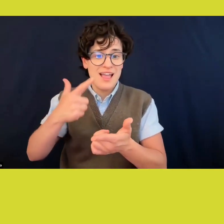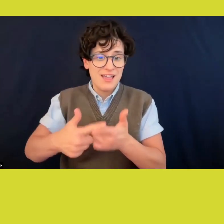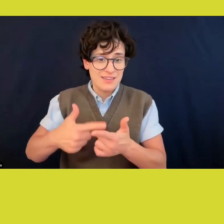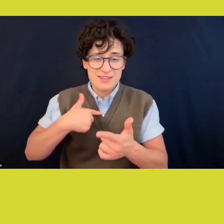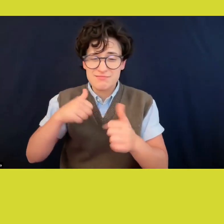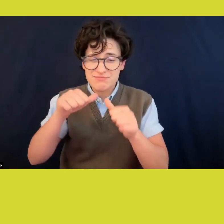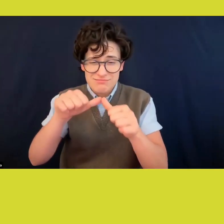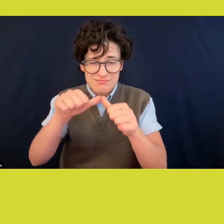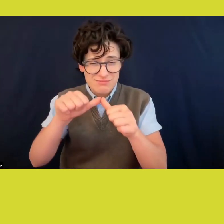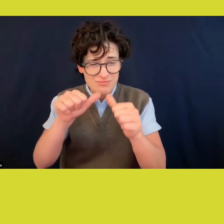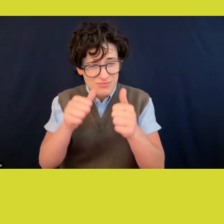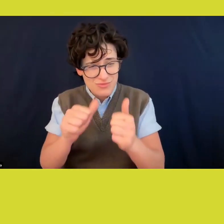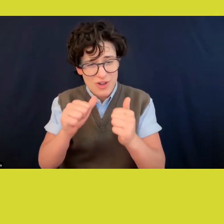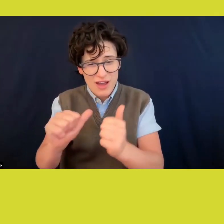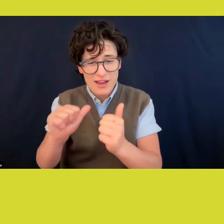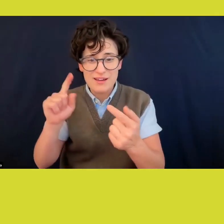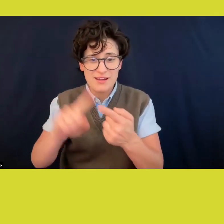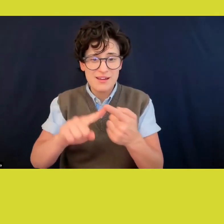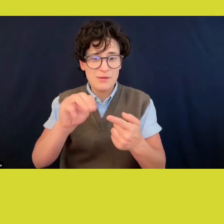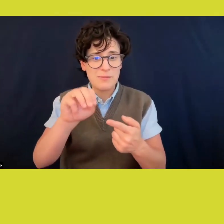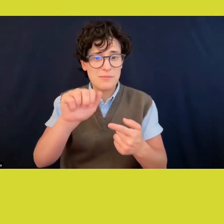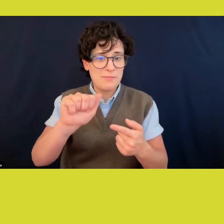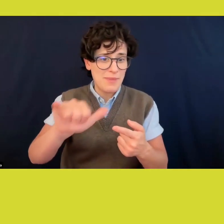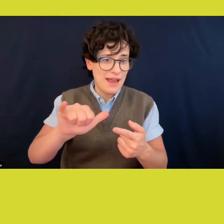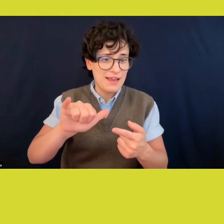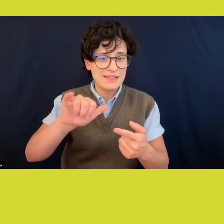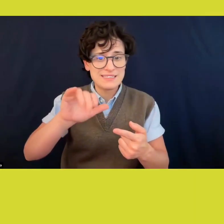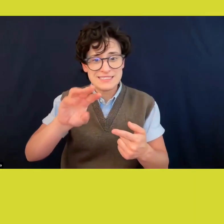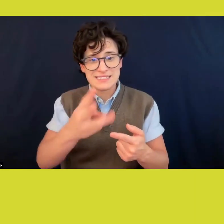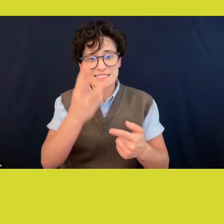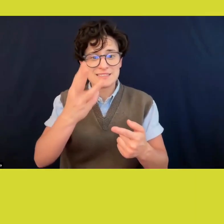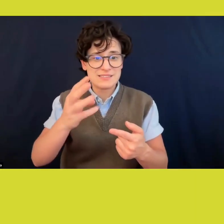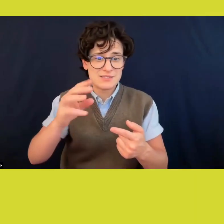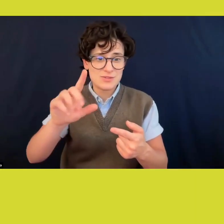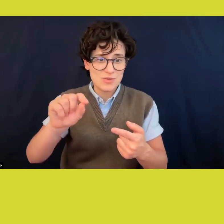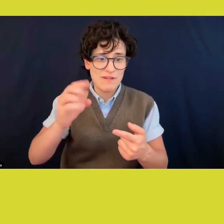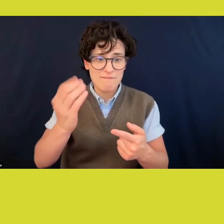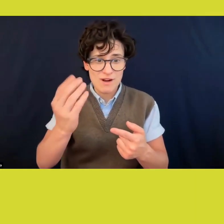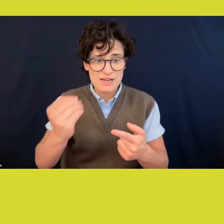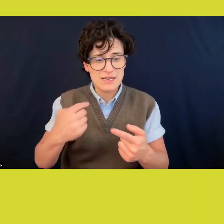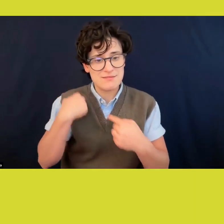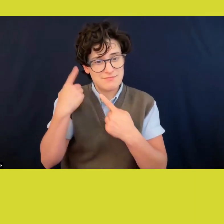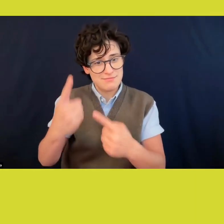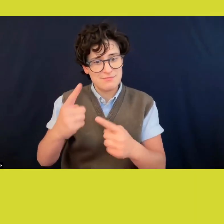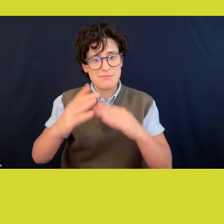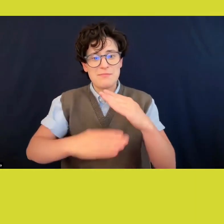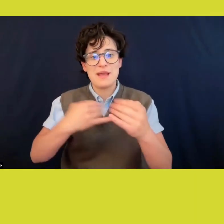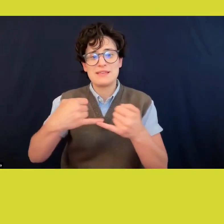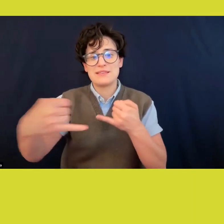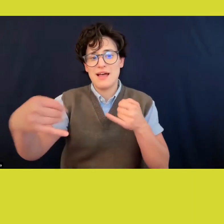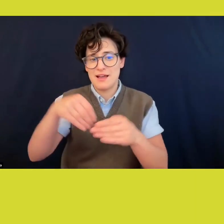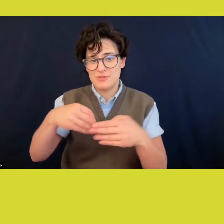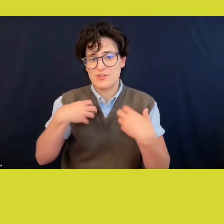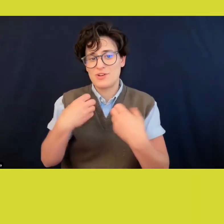recovery ever since. And because of Housing First, I was given that opportunity to make those decisions. And I think every unhoused individual coming